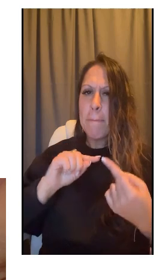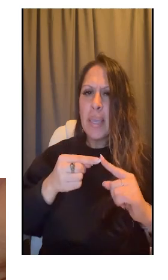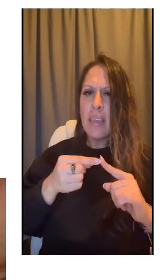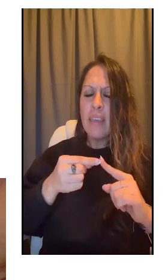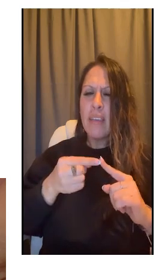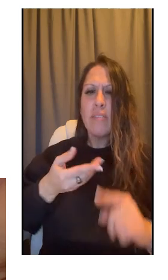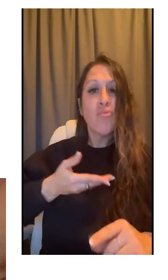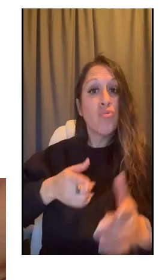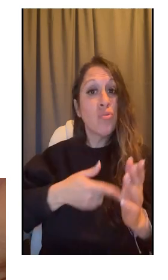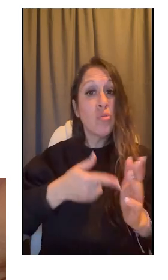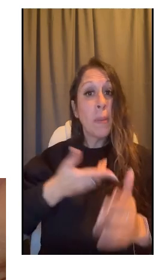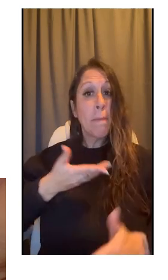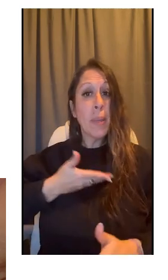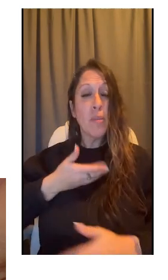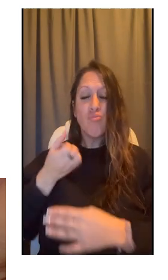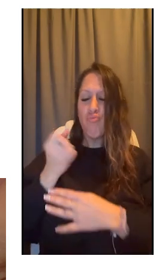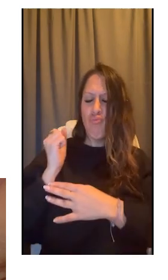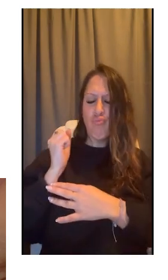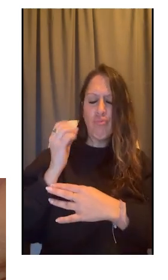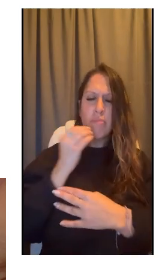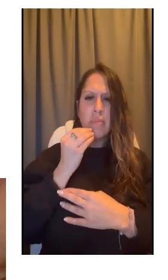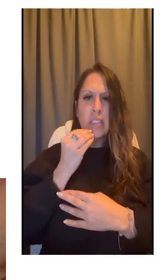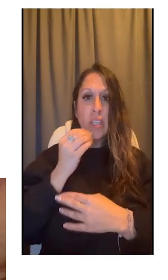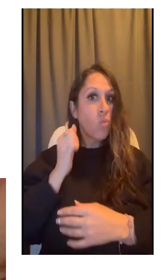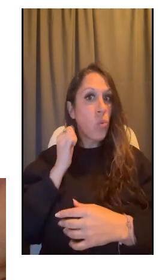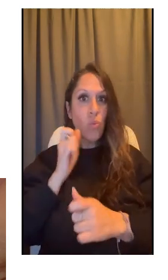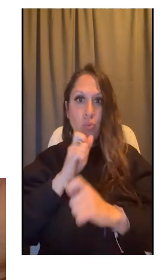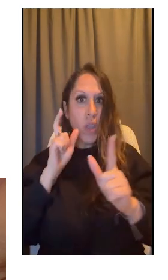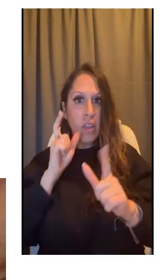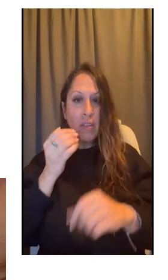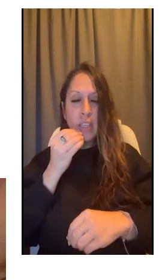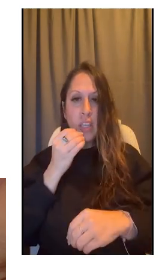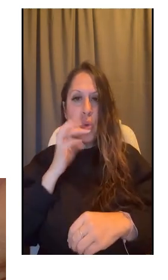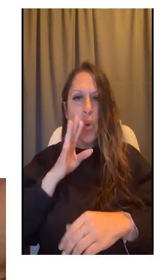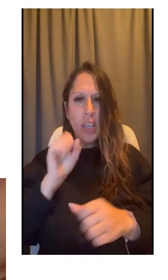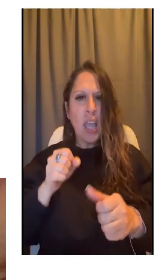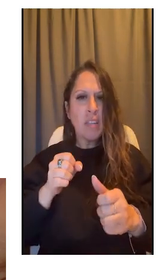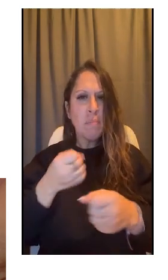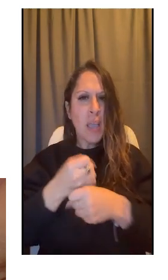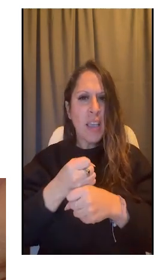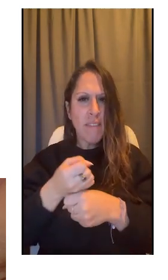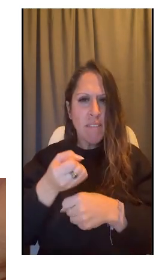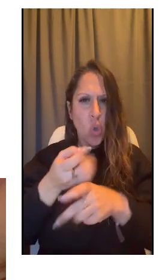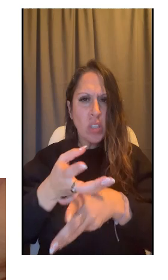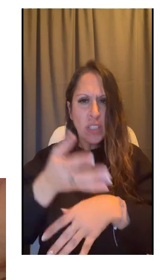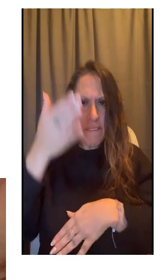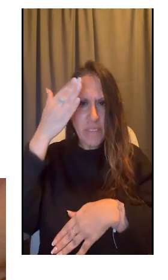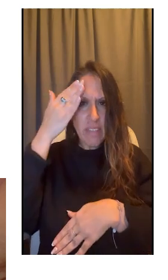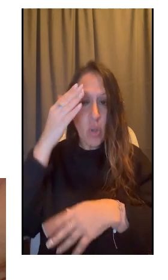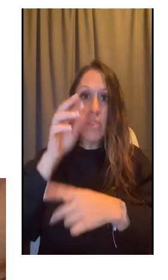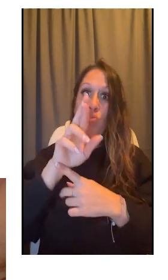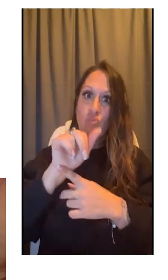Sometimes babies will refuse to eat. Sometimes they won't wake up to eat or they might develop a fever. This is very rare,